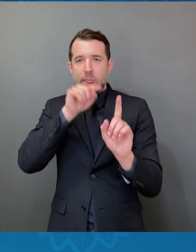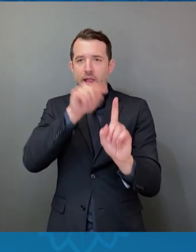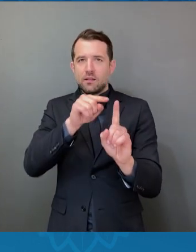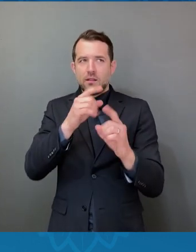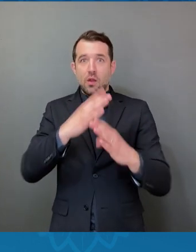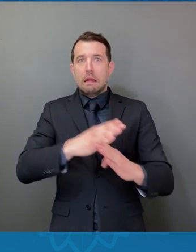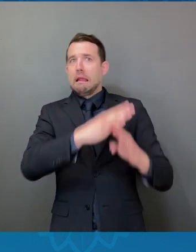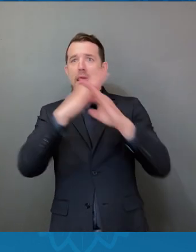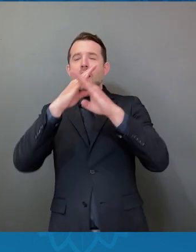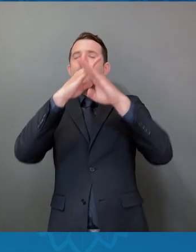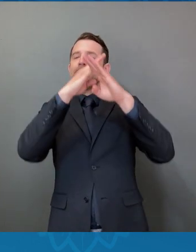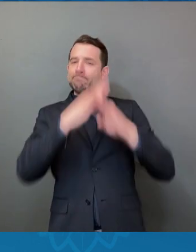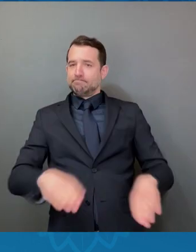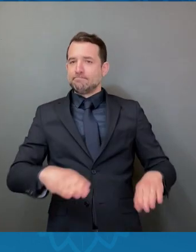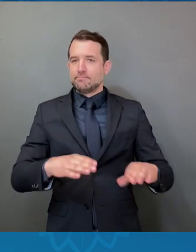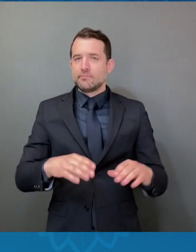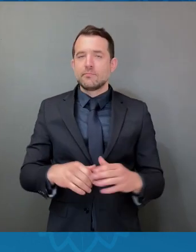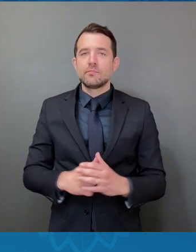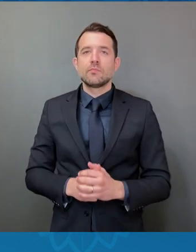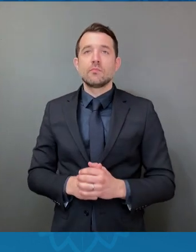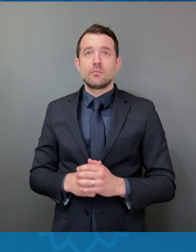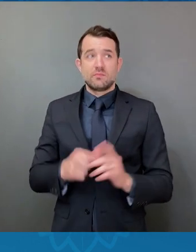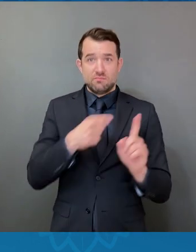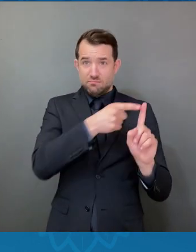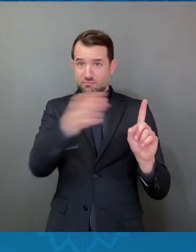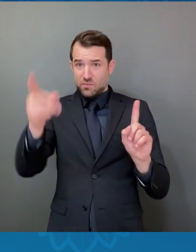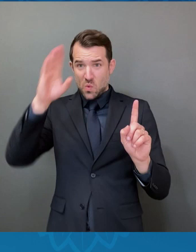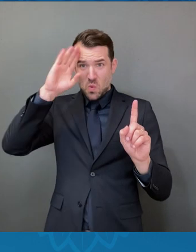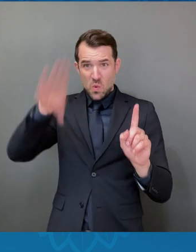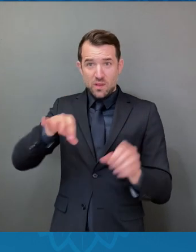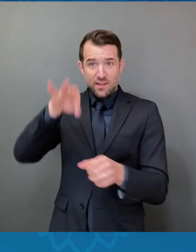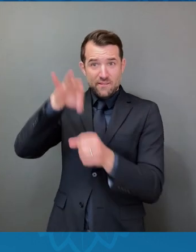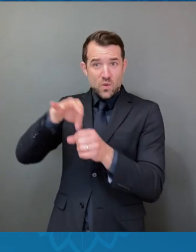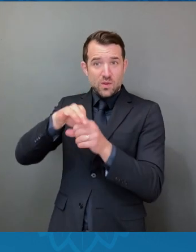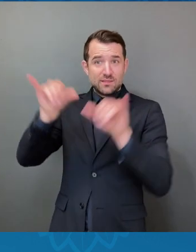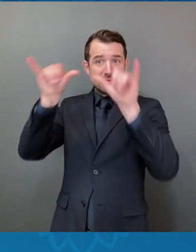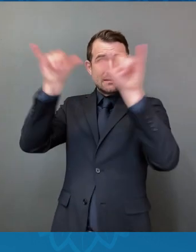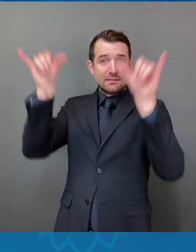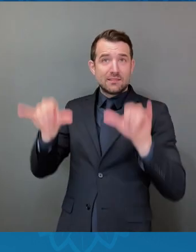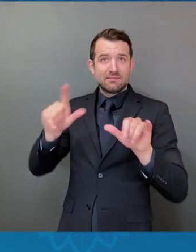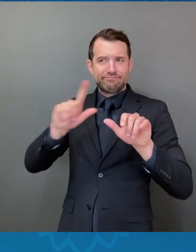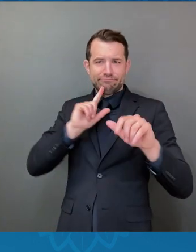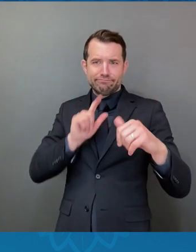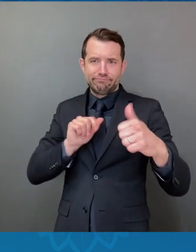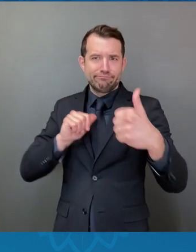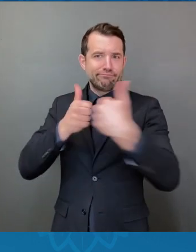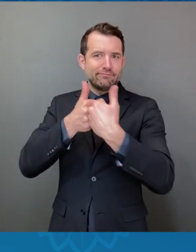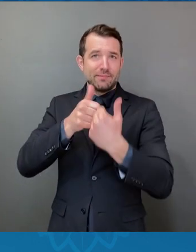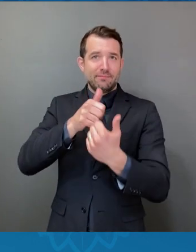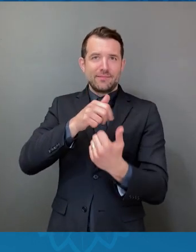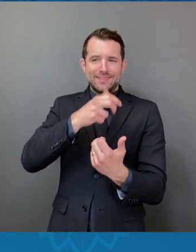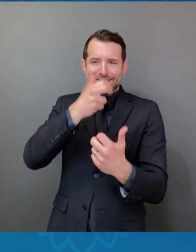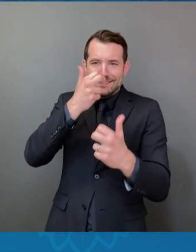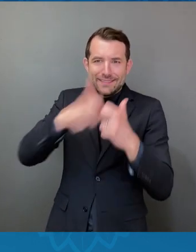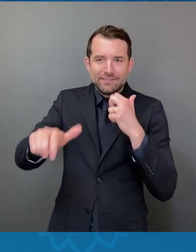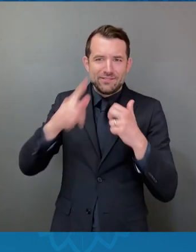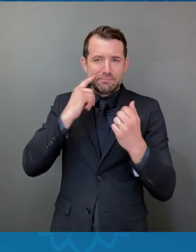voting systems can be very difficult for many people to use and in particular, blind or low vision voters.